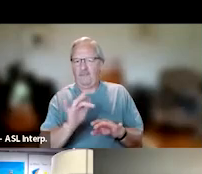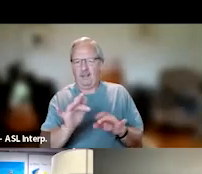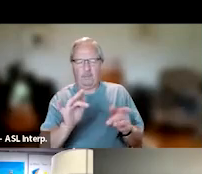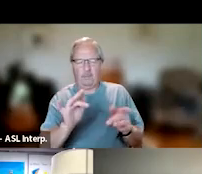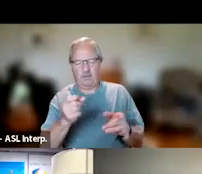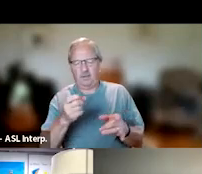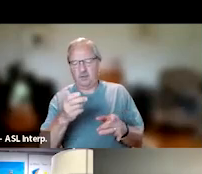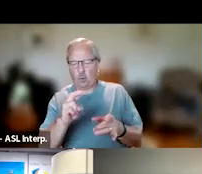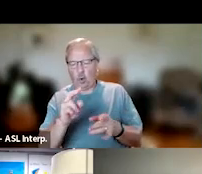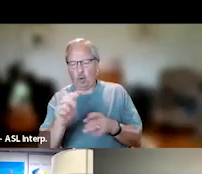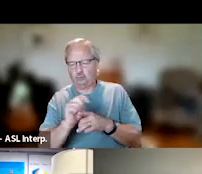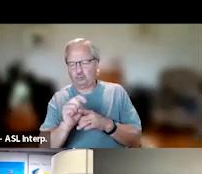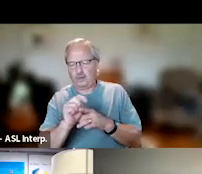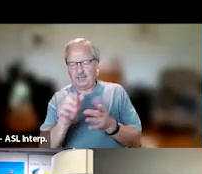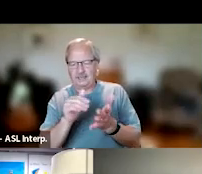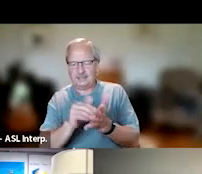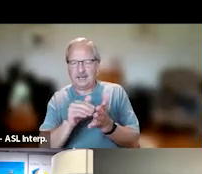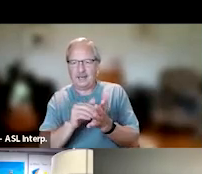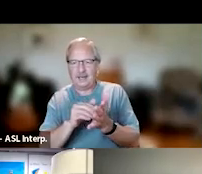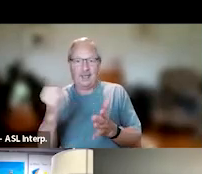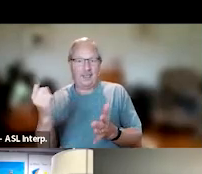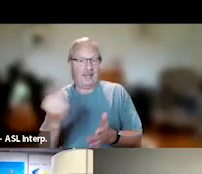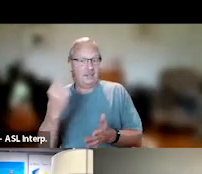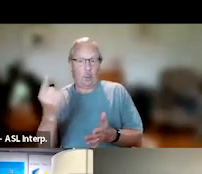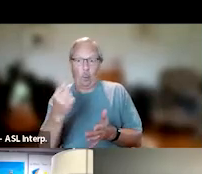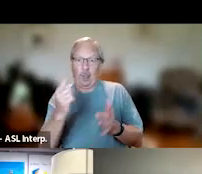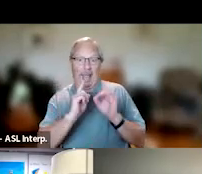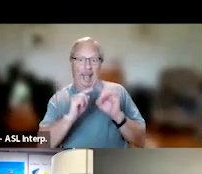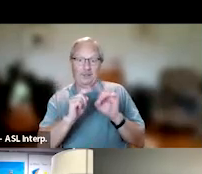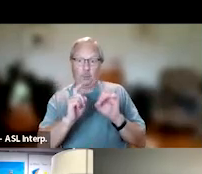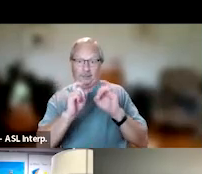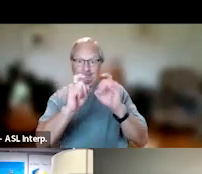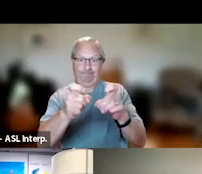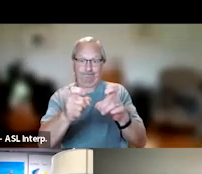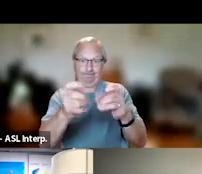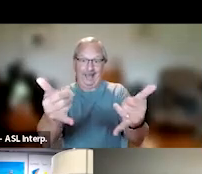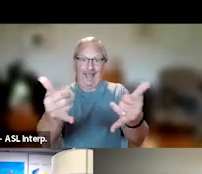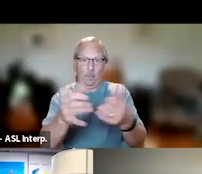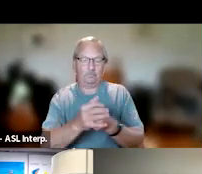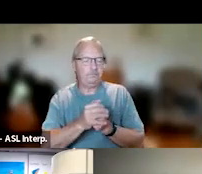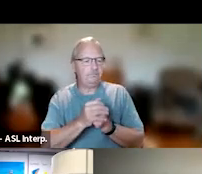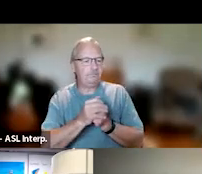So that's the only definitive answer I can give right now. We don't know what the future will hold,